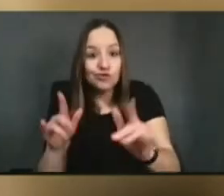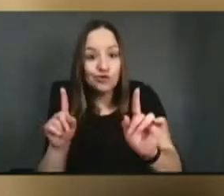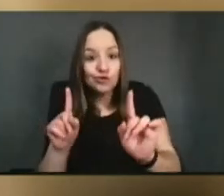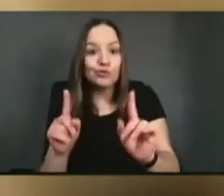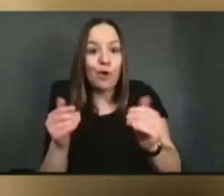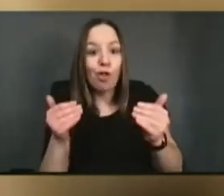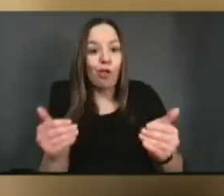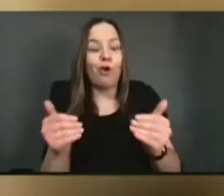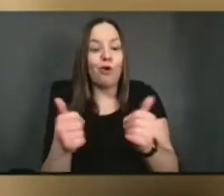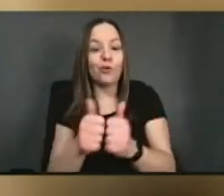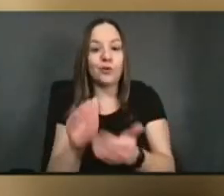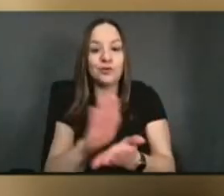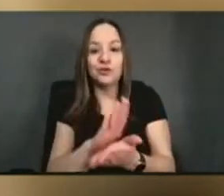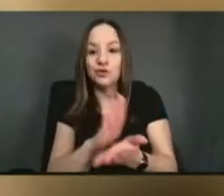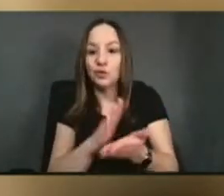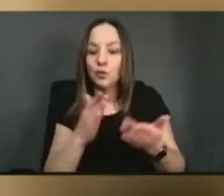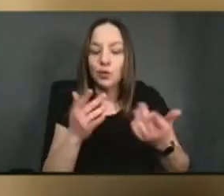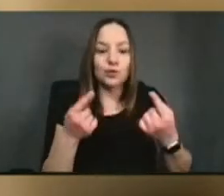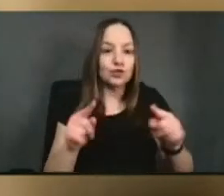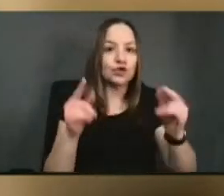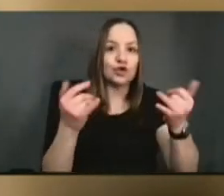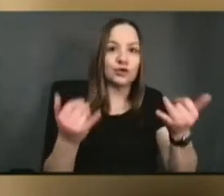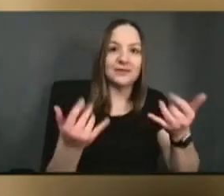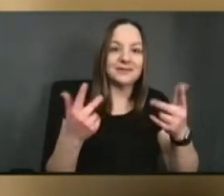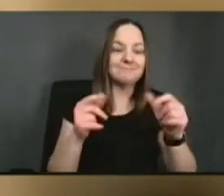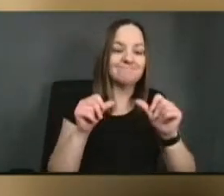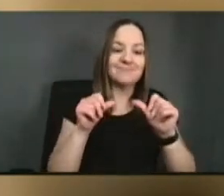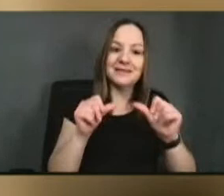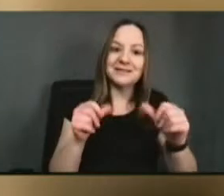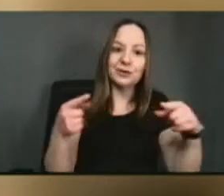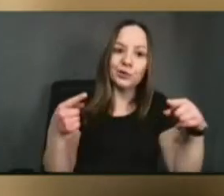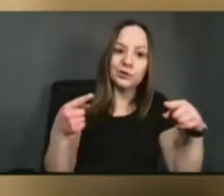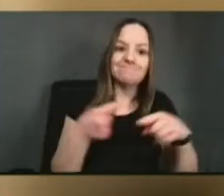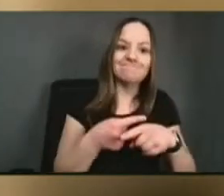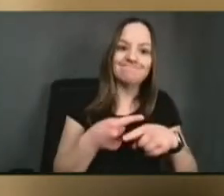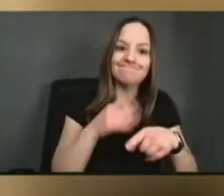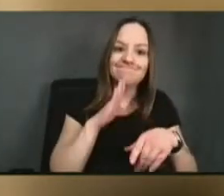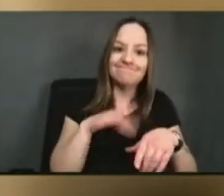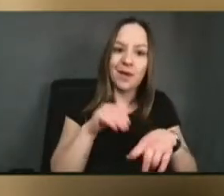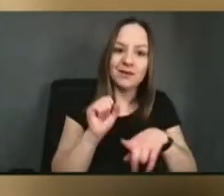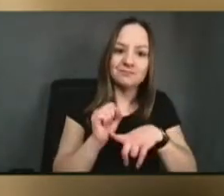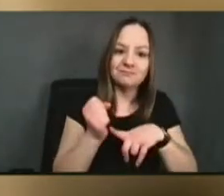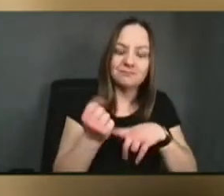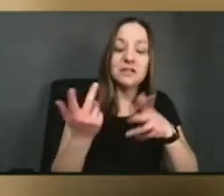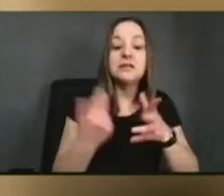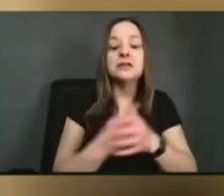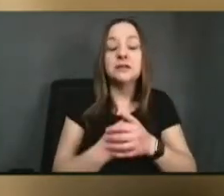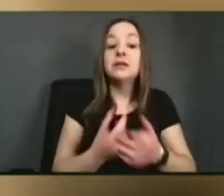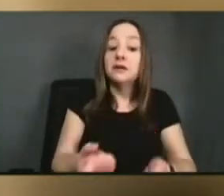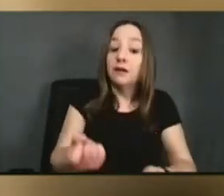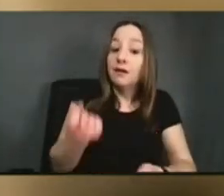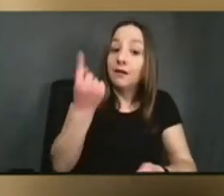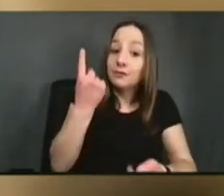classrooms, shoulder to shoulder with schools throughout this, uh